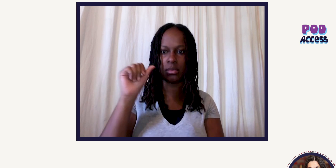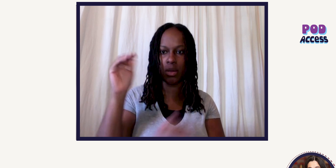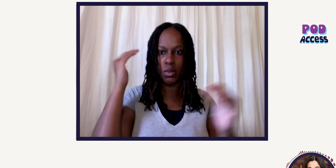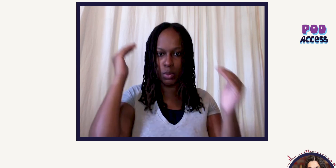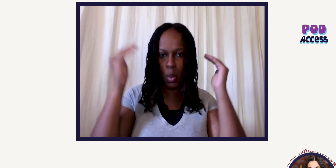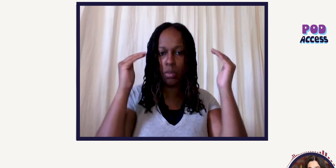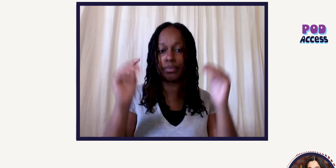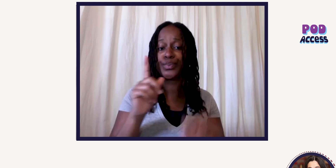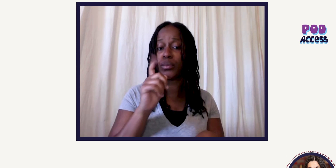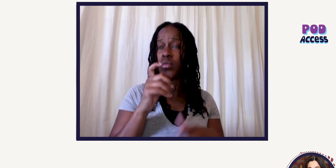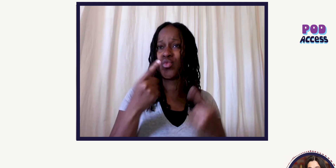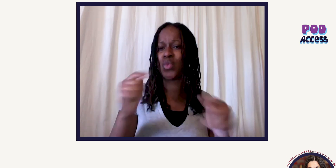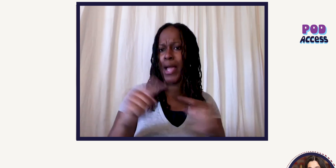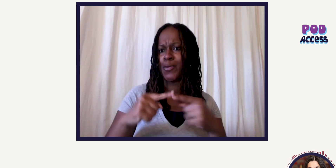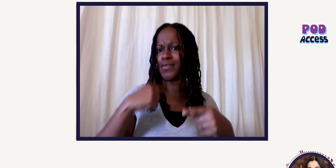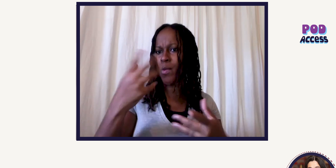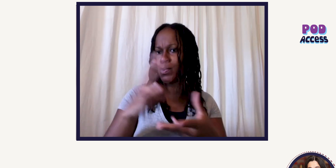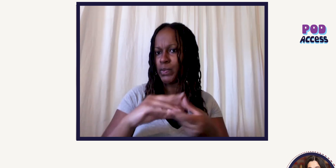of the relationship that they have with their parents.